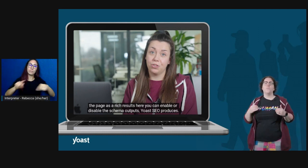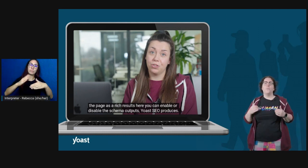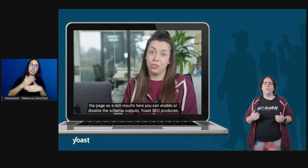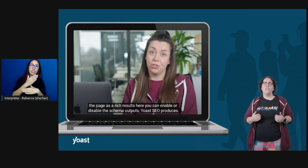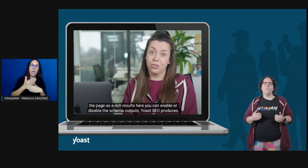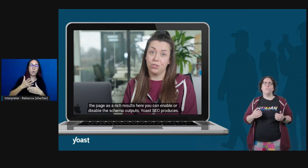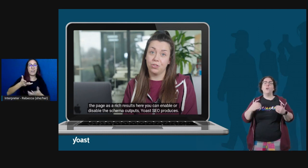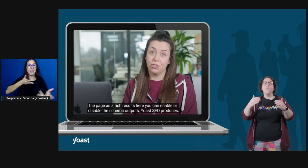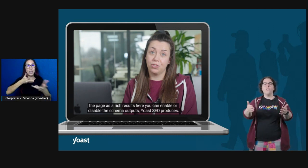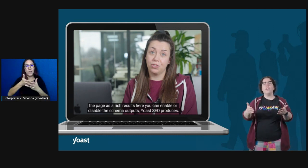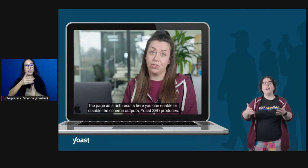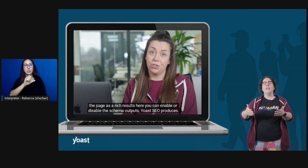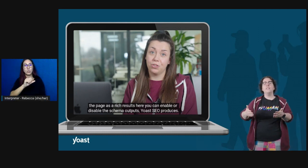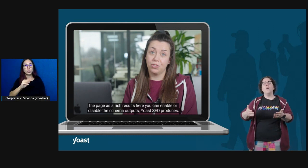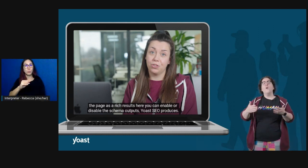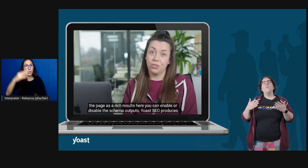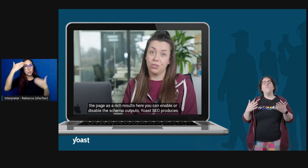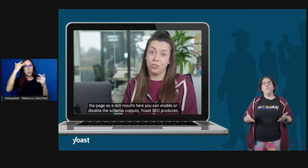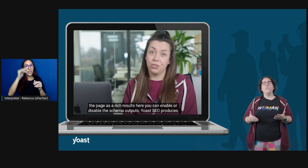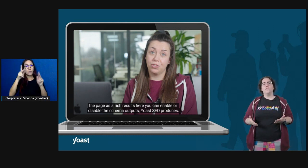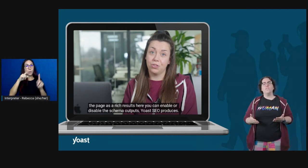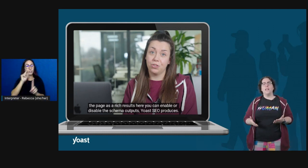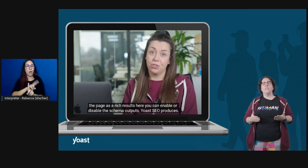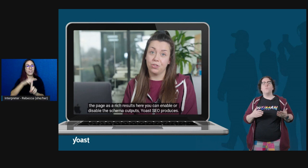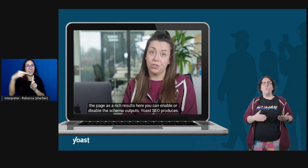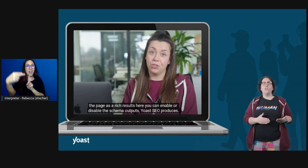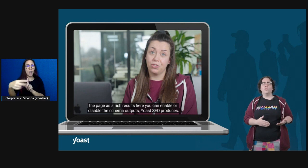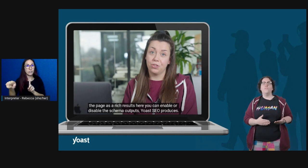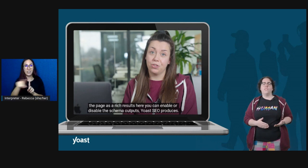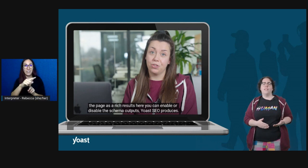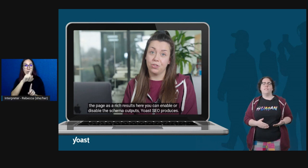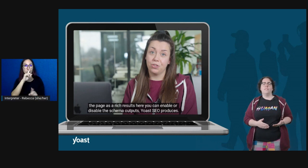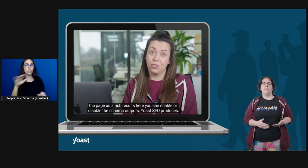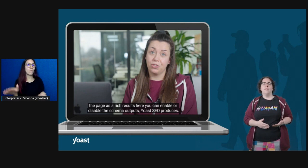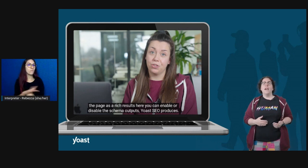that the person on the other side will fully understand what you’ve sent.